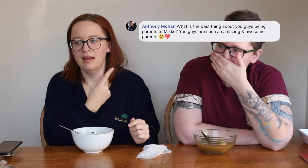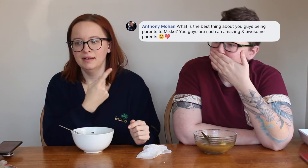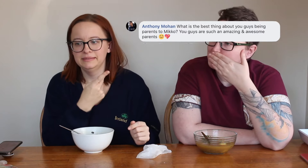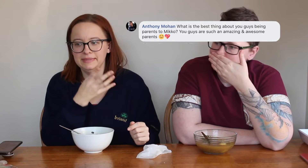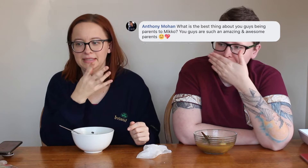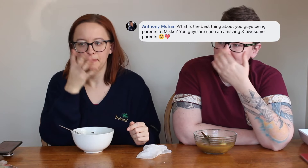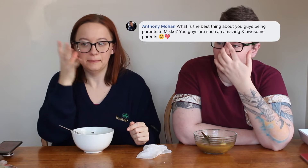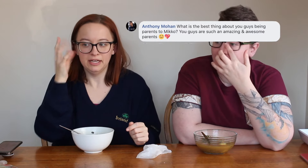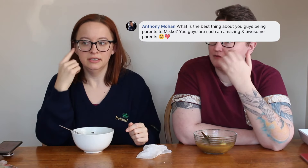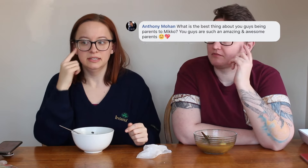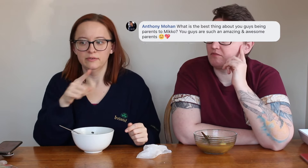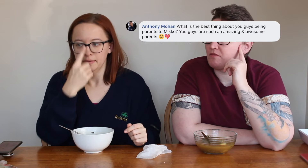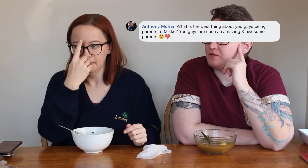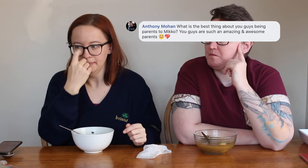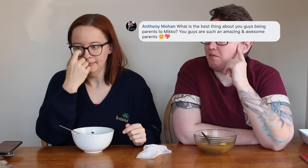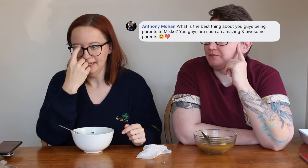What the future holds. If we're still on YouTube, we will show you.